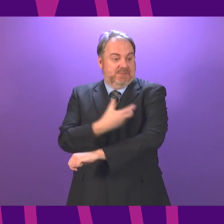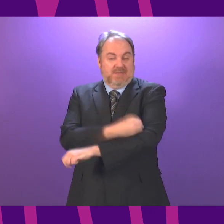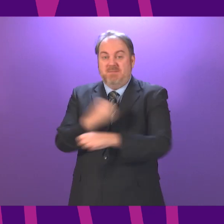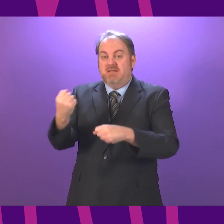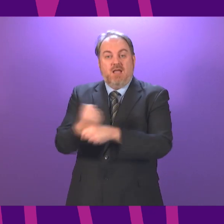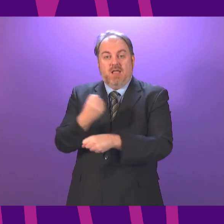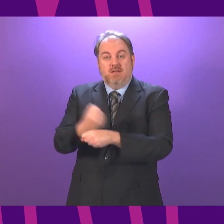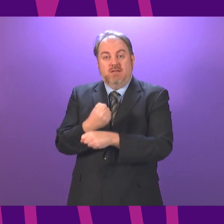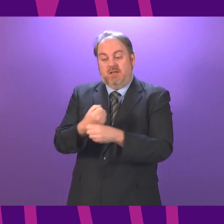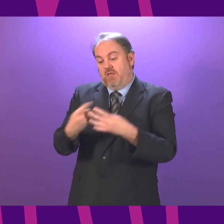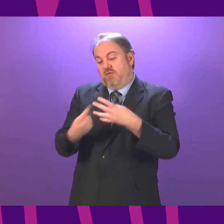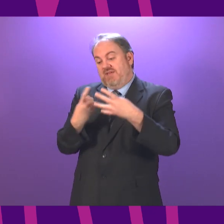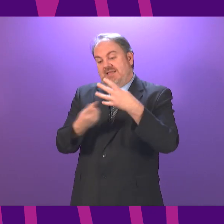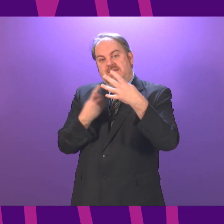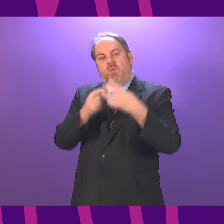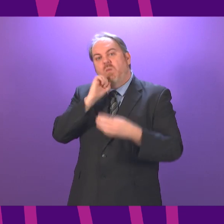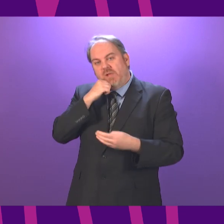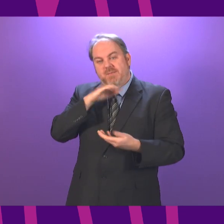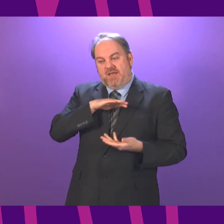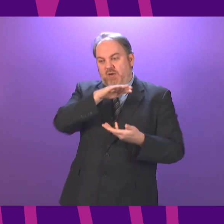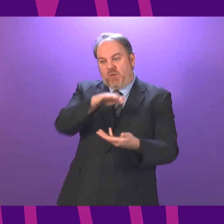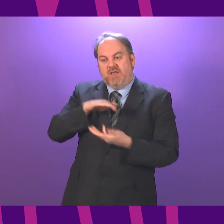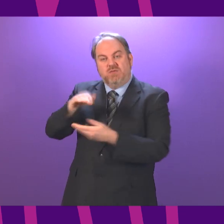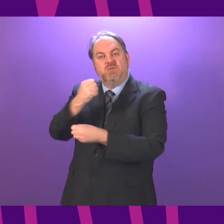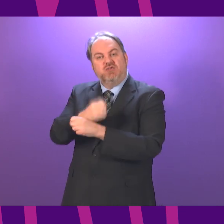will be supplying general practices and other vaccination centres to make sure that over